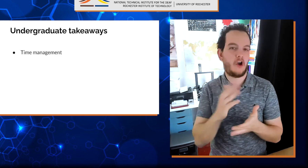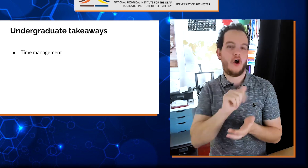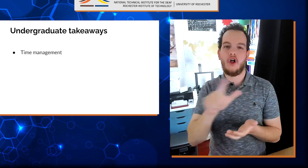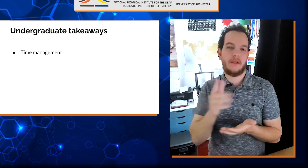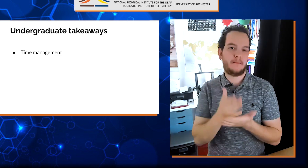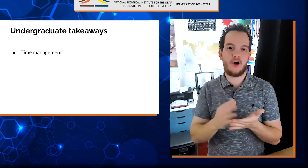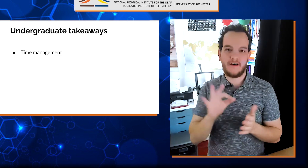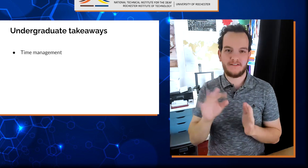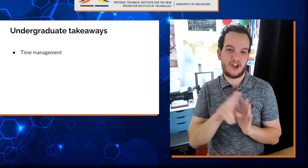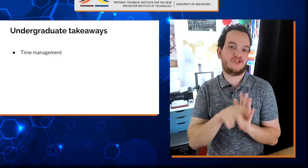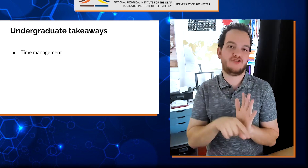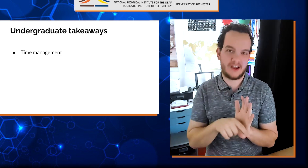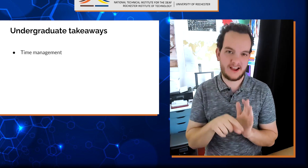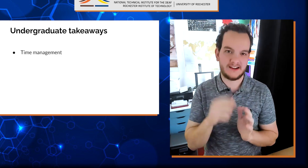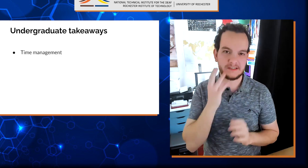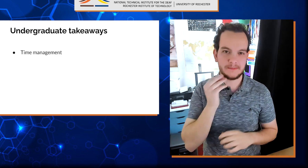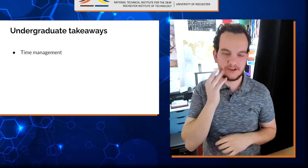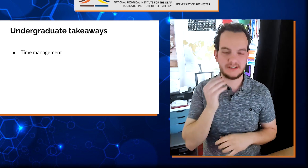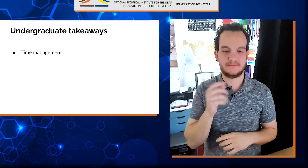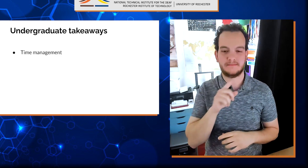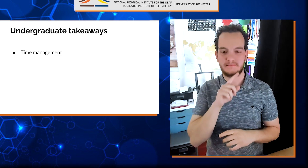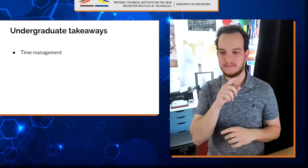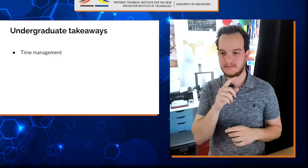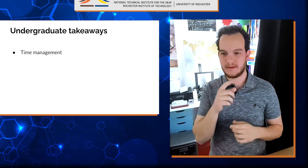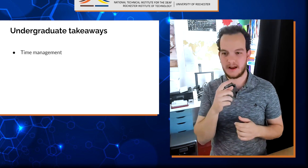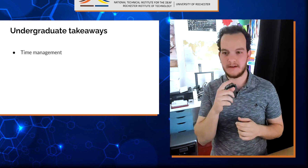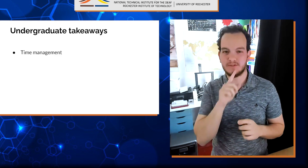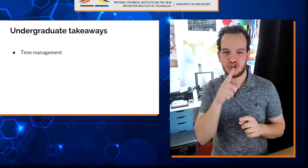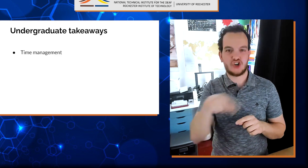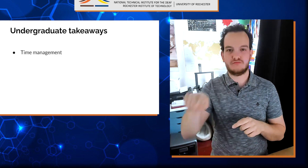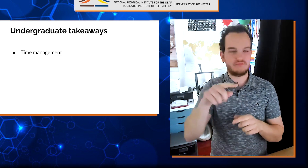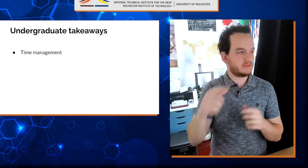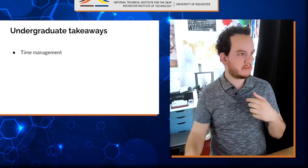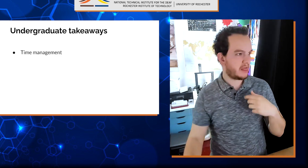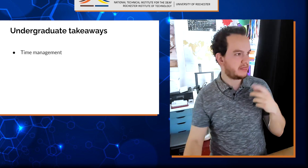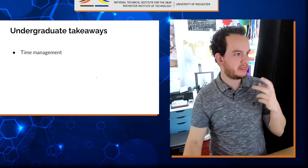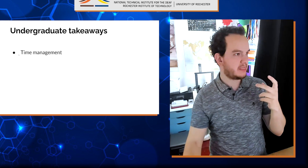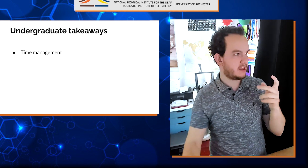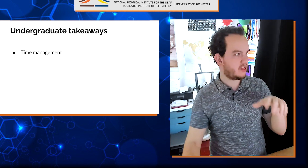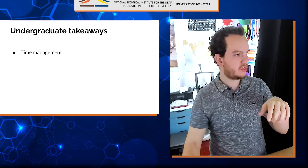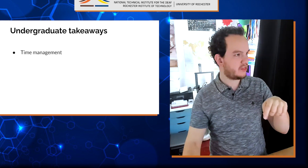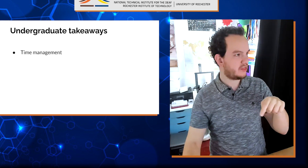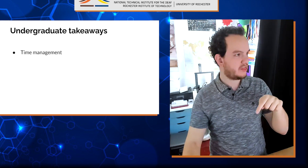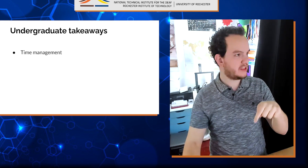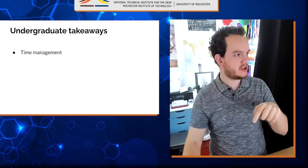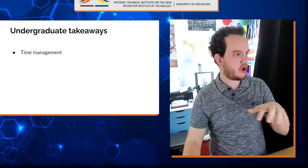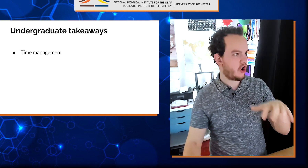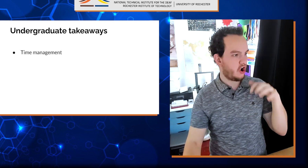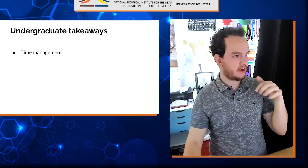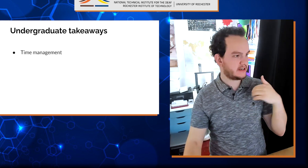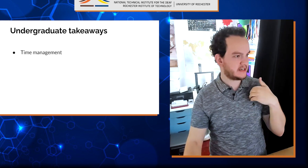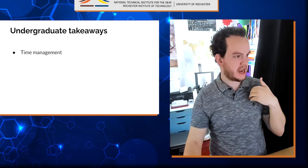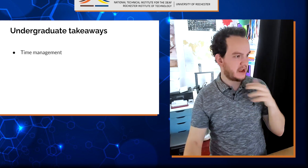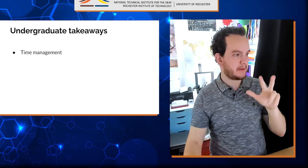or I would postpone things or be behind. So I learned some of this in my undergraduate.